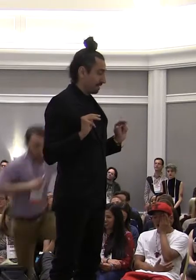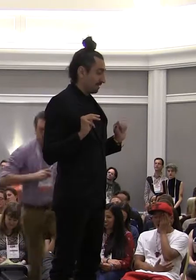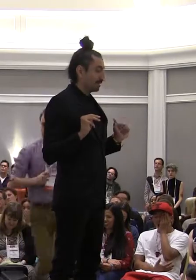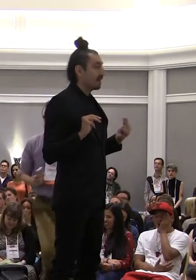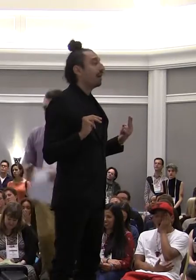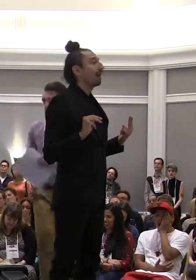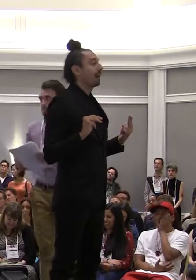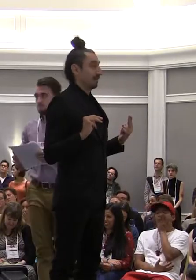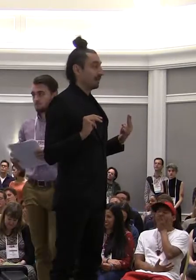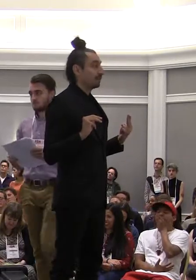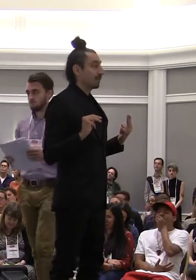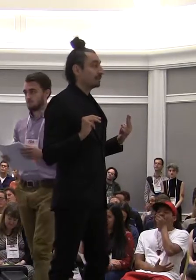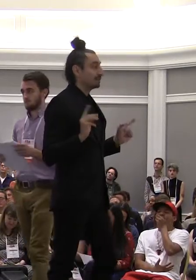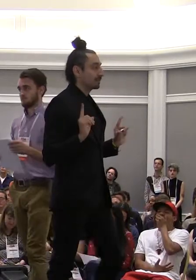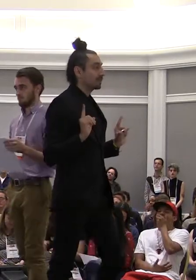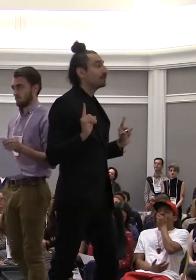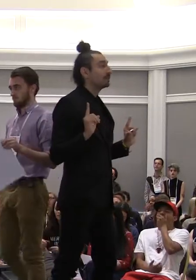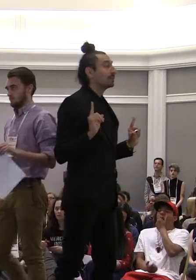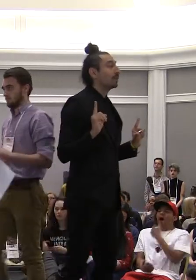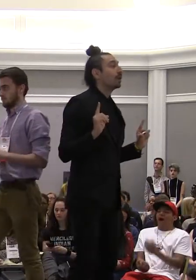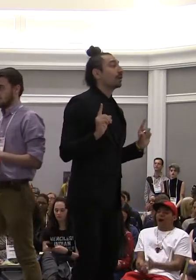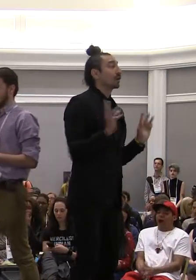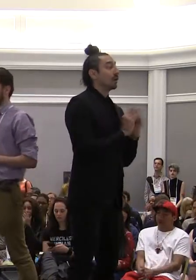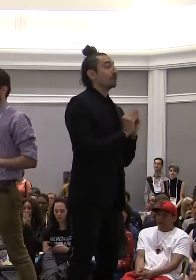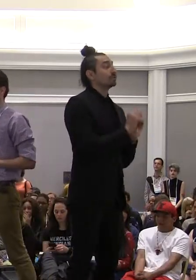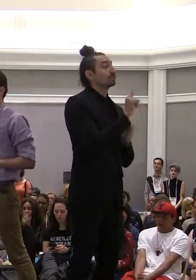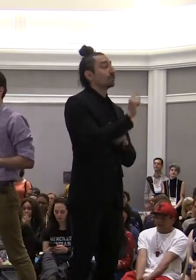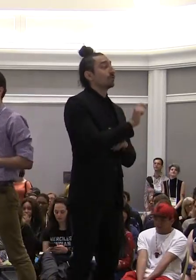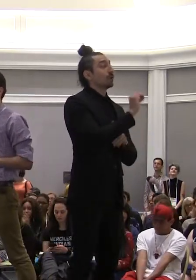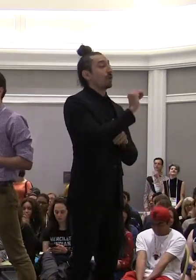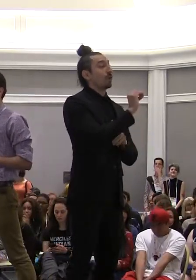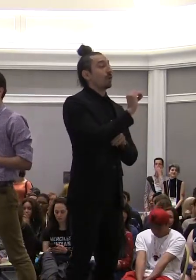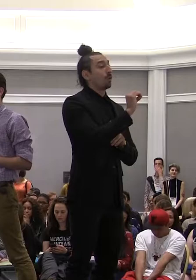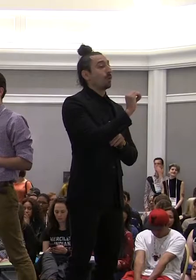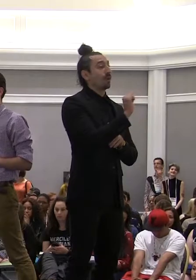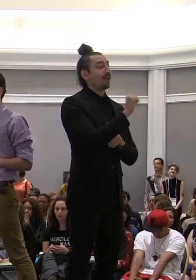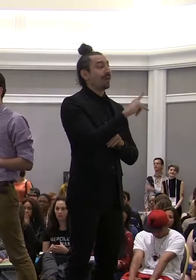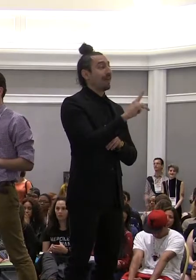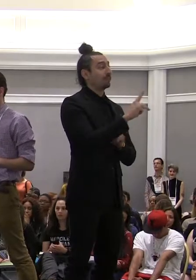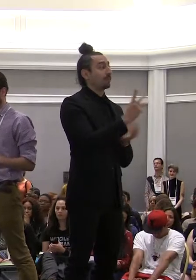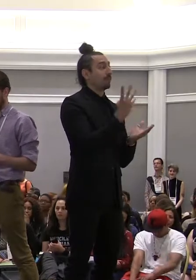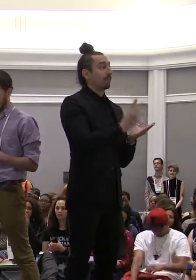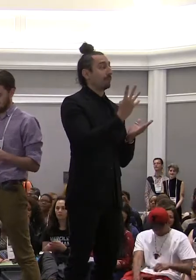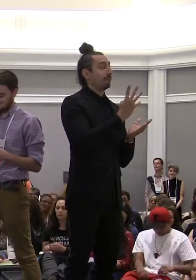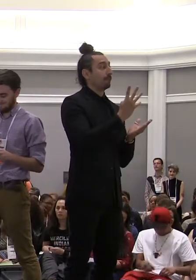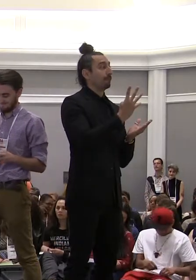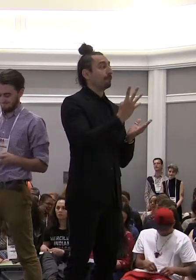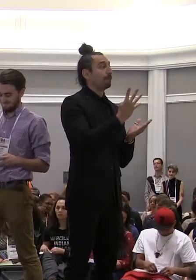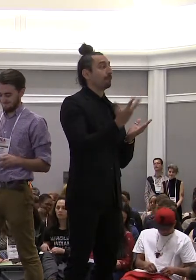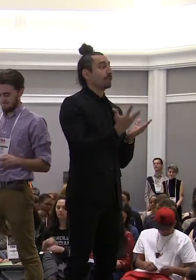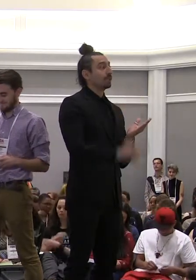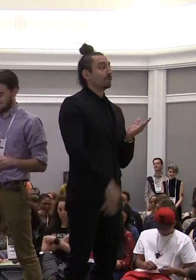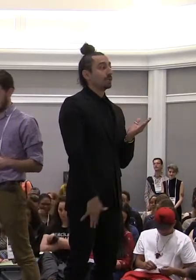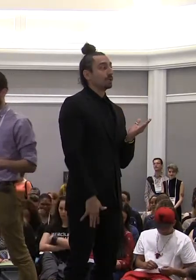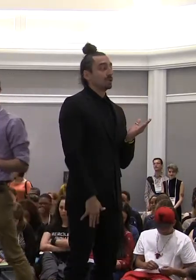and that is your conference 2.0 app which hopefully you all have downloaded by now. (Hannah) Alright!